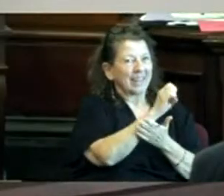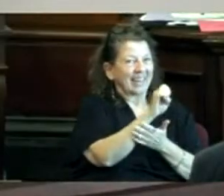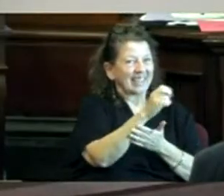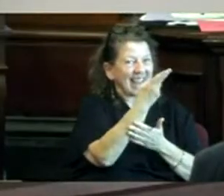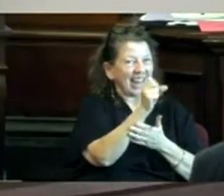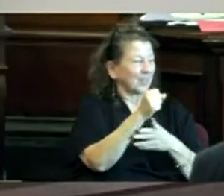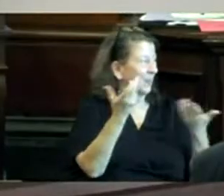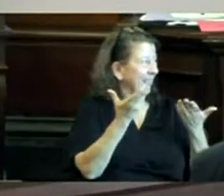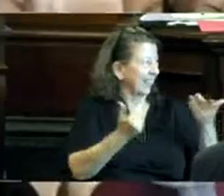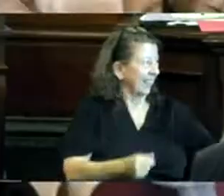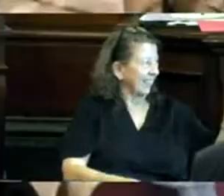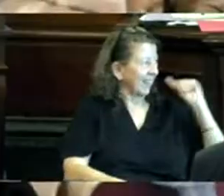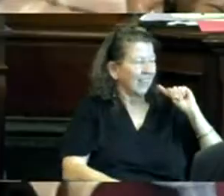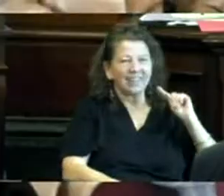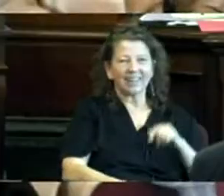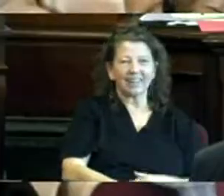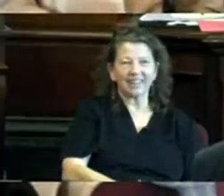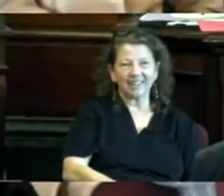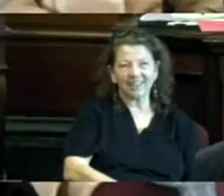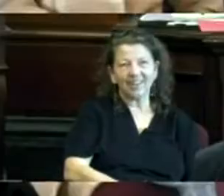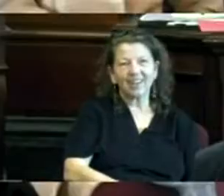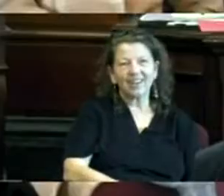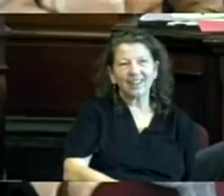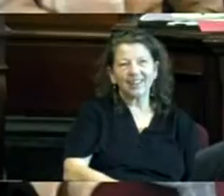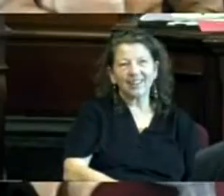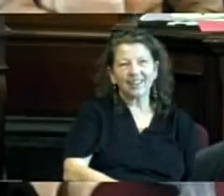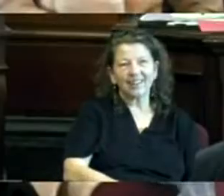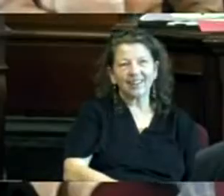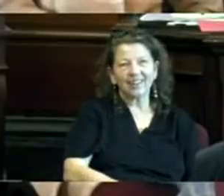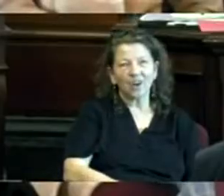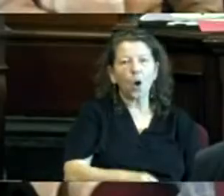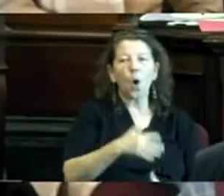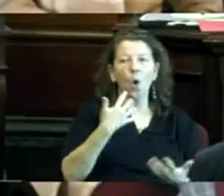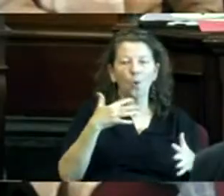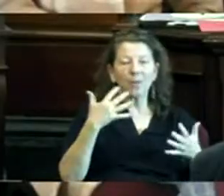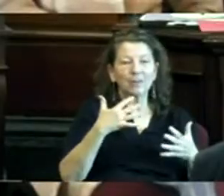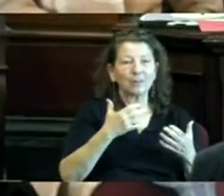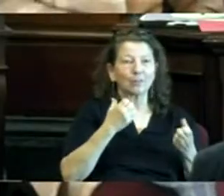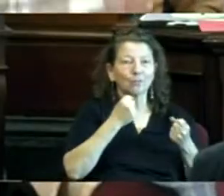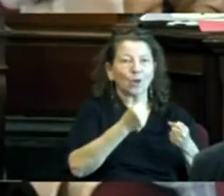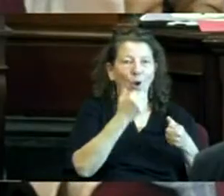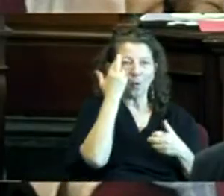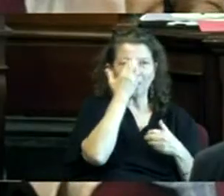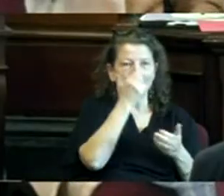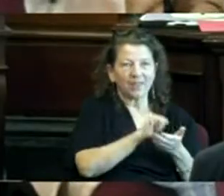area. That's good news. You got three alumni sitting up here.